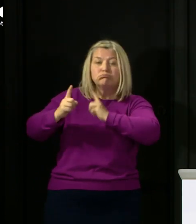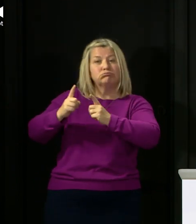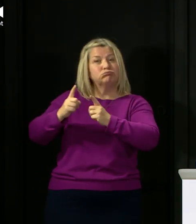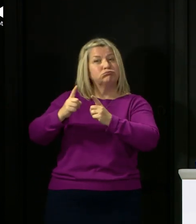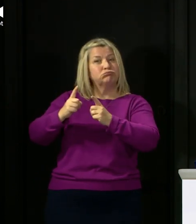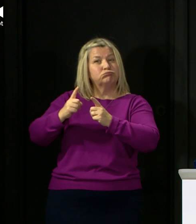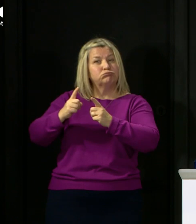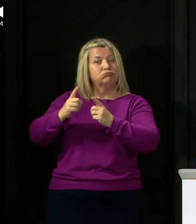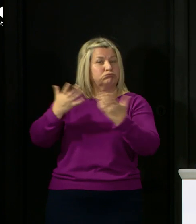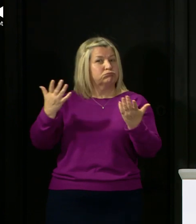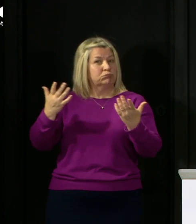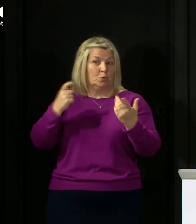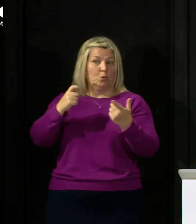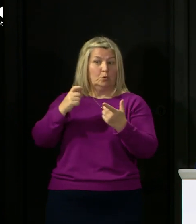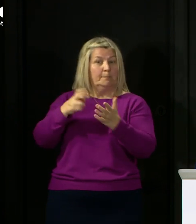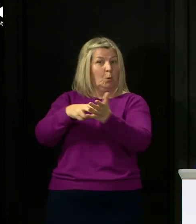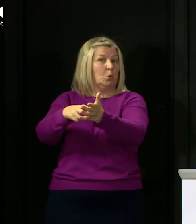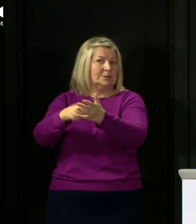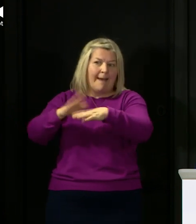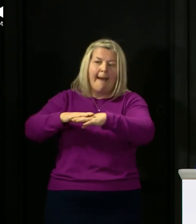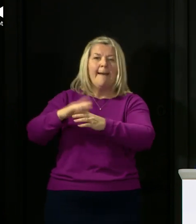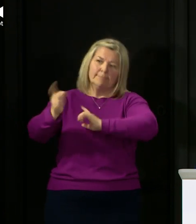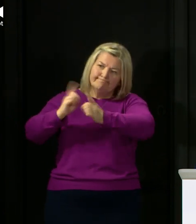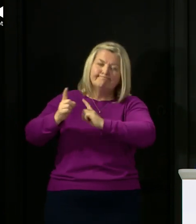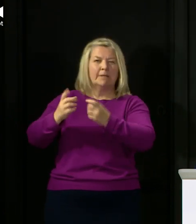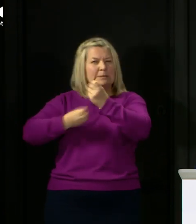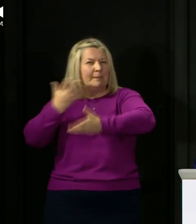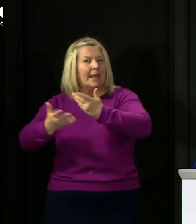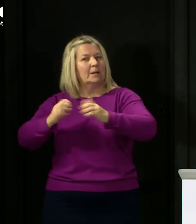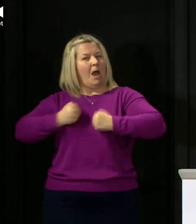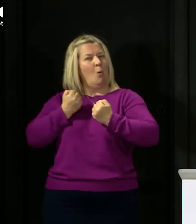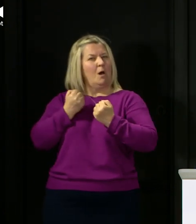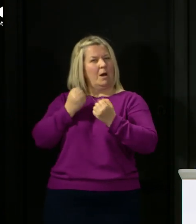can certainly look to arrange that and put out there as much, you know, it is calculated,